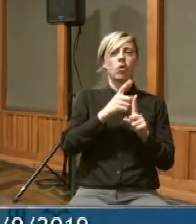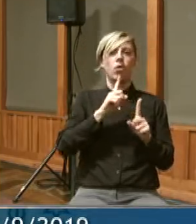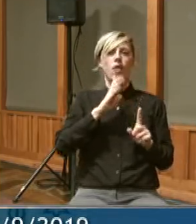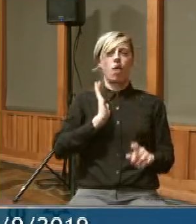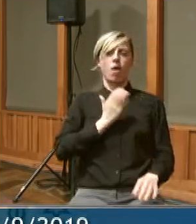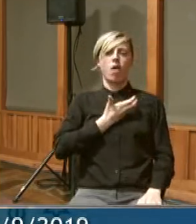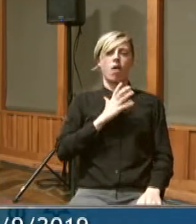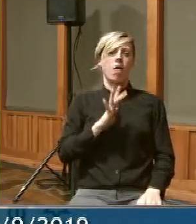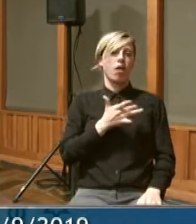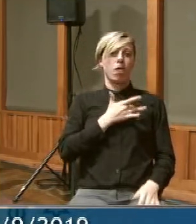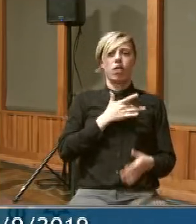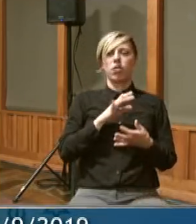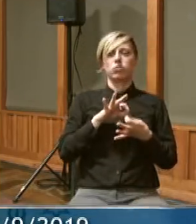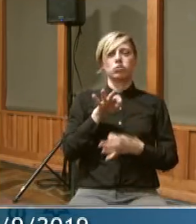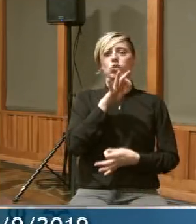FRONT LINE EXPERT DEDICATED STAFF WHO ARE THE HEART AND SOUL